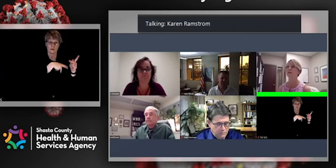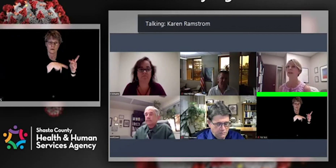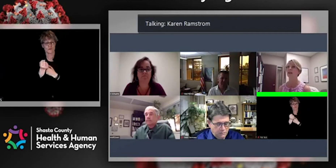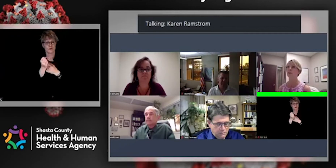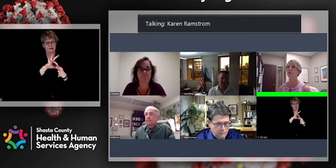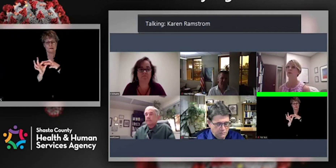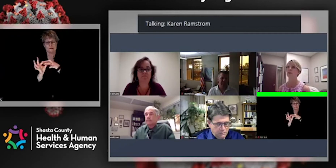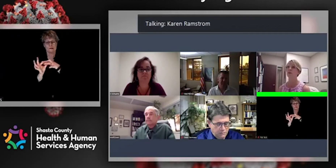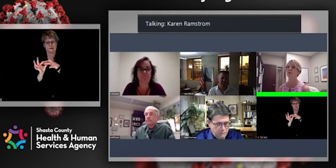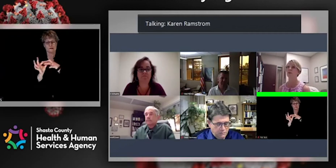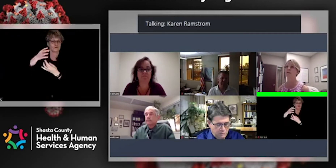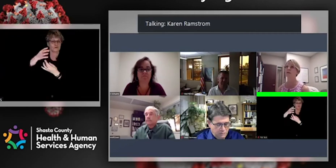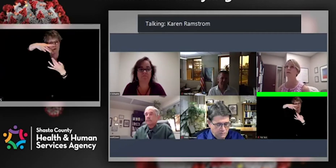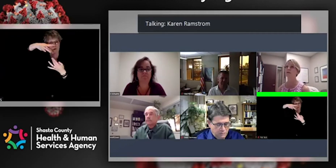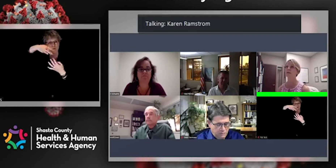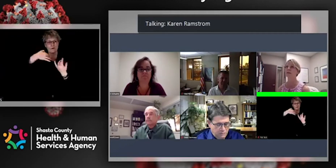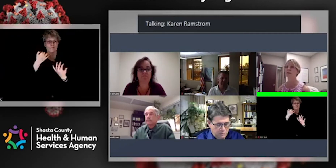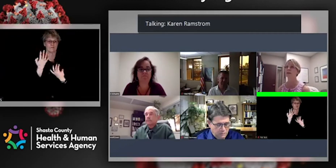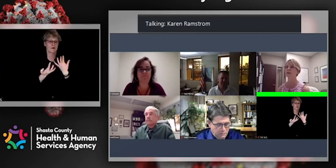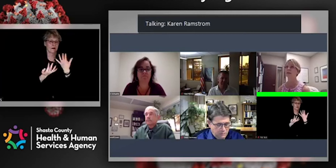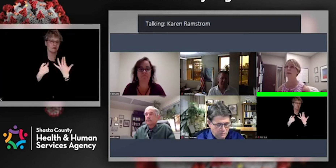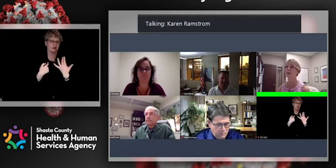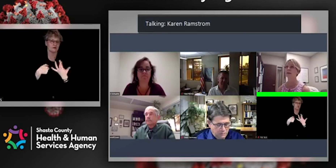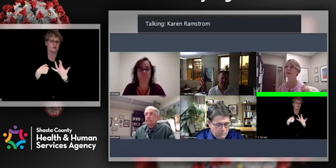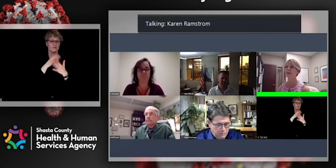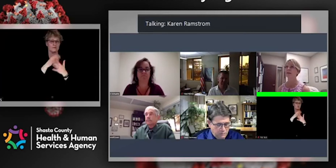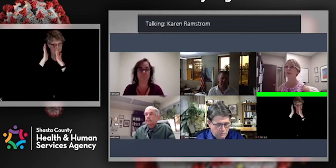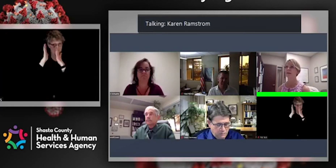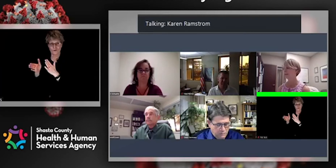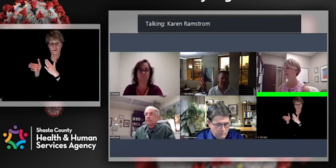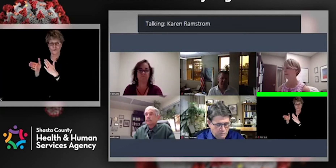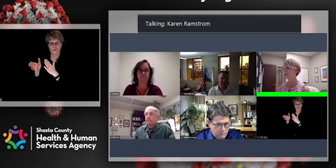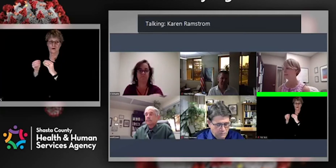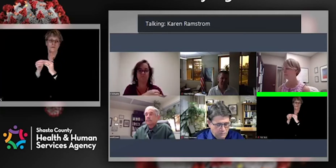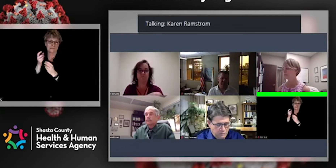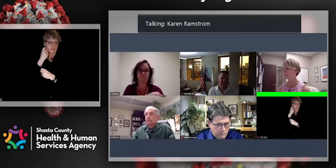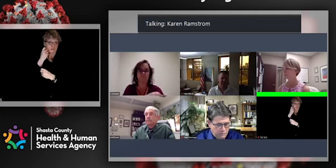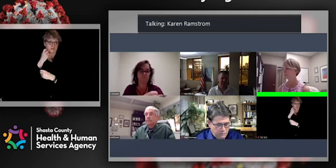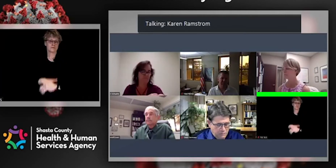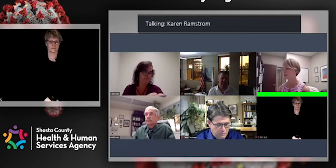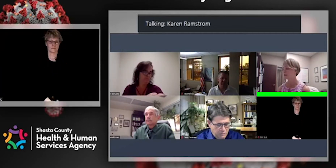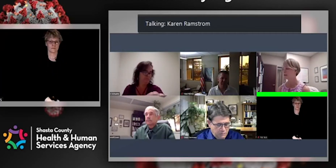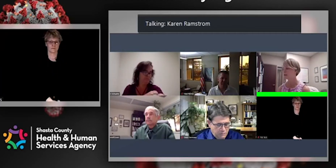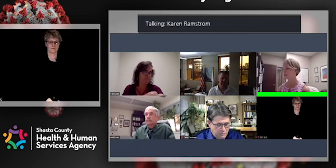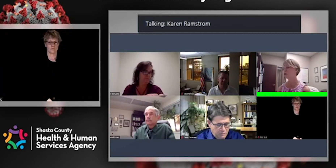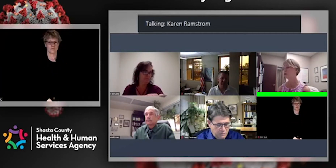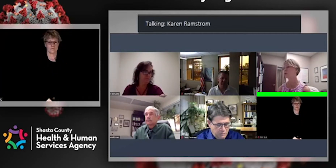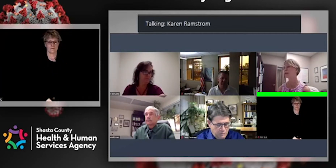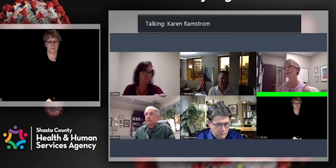So, that's kind of what we've been focusing on most recently I would say. So, too early